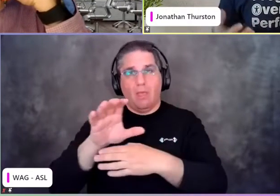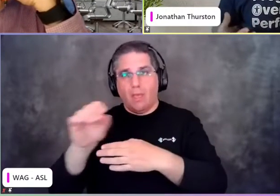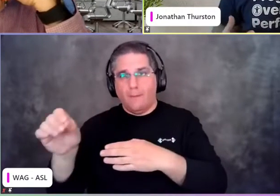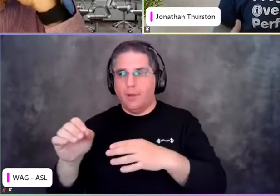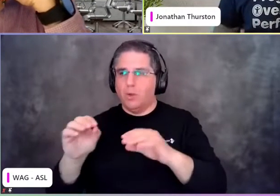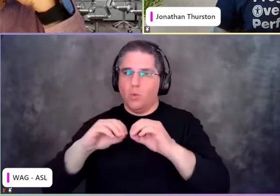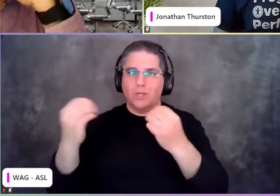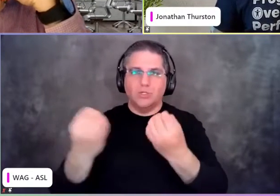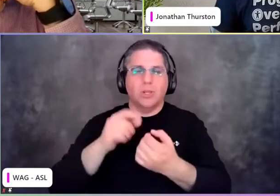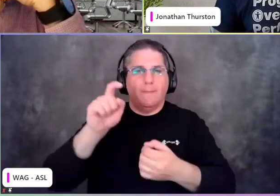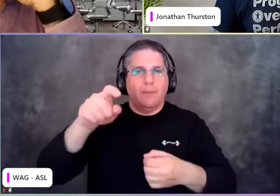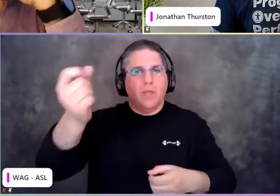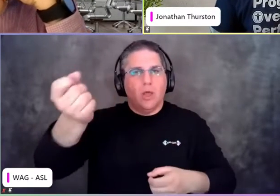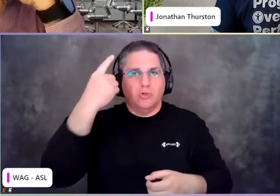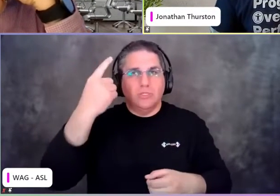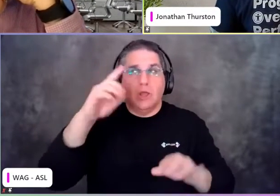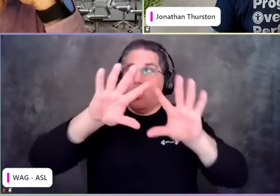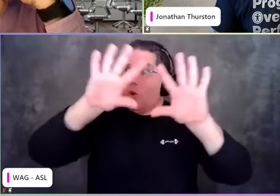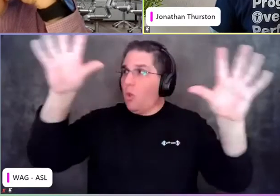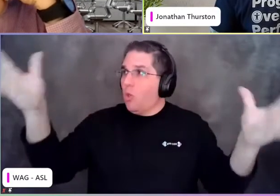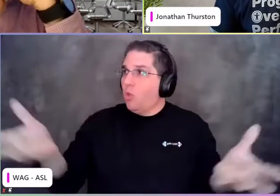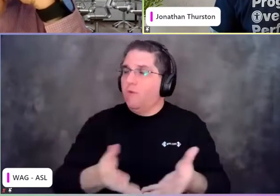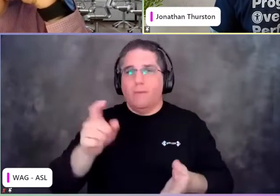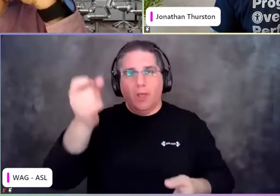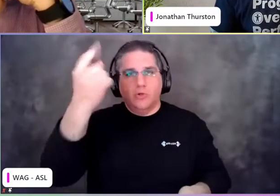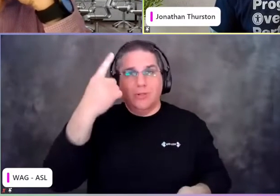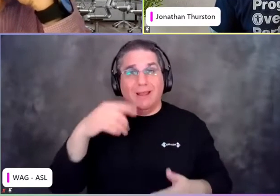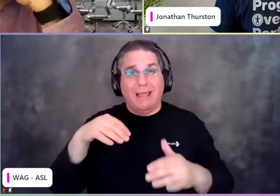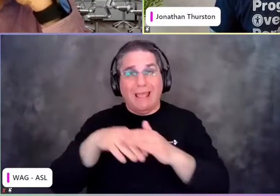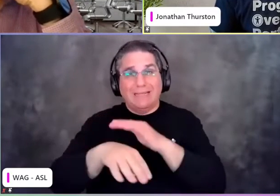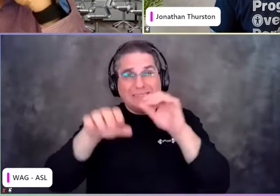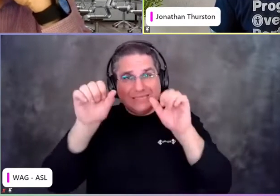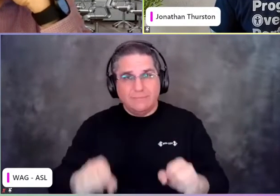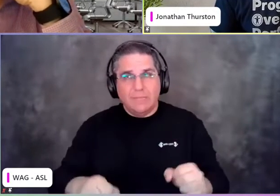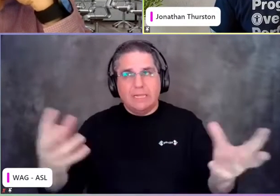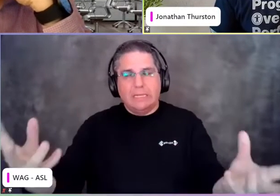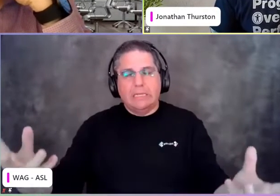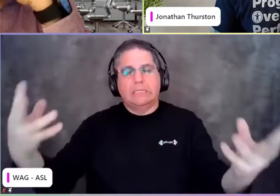people, right. And you need to shift your culture so that your company and organization